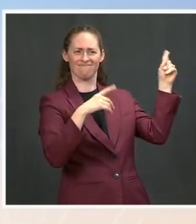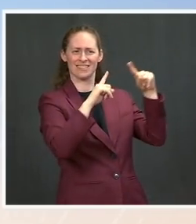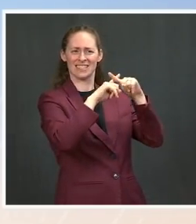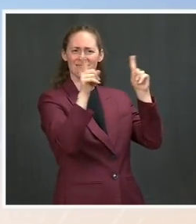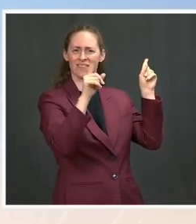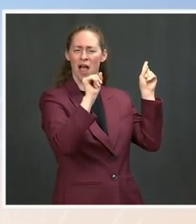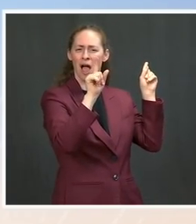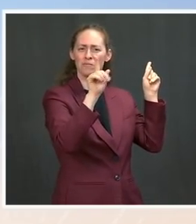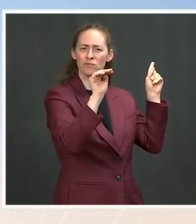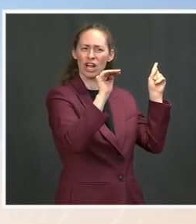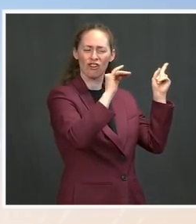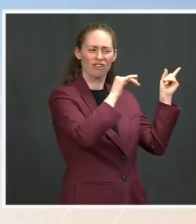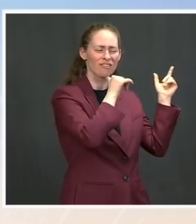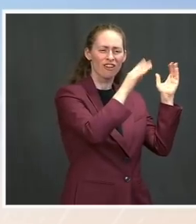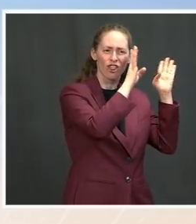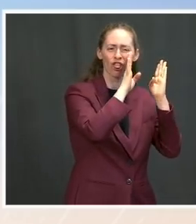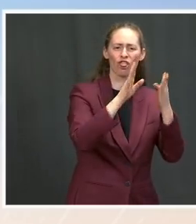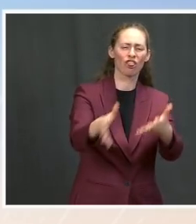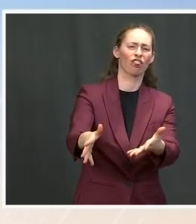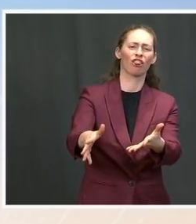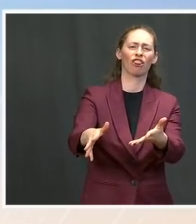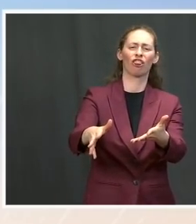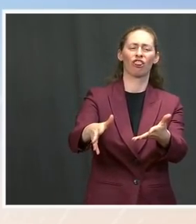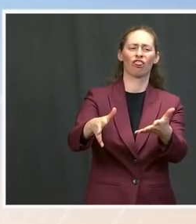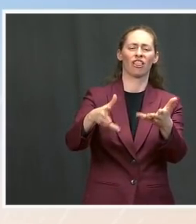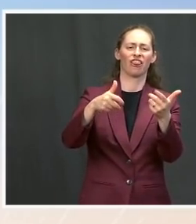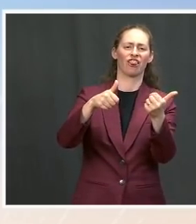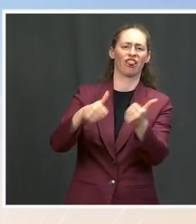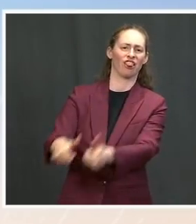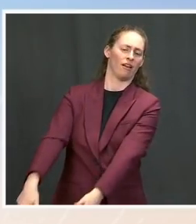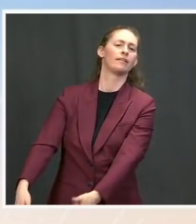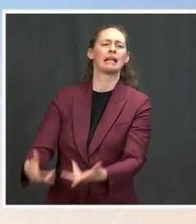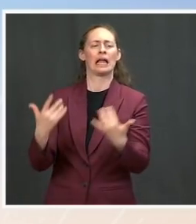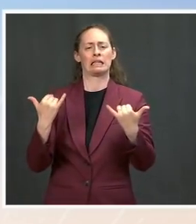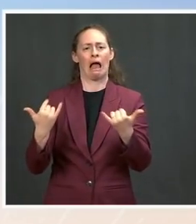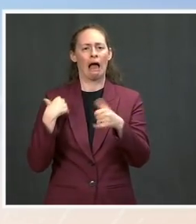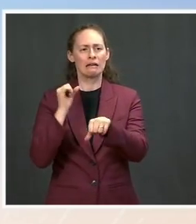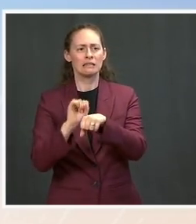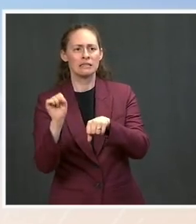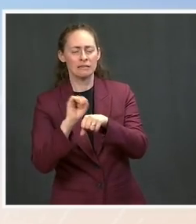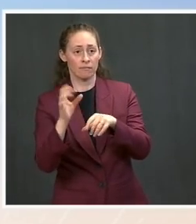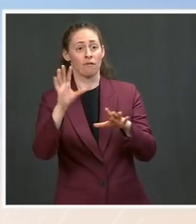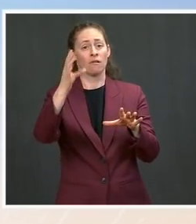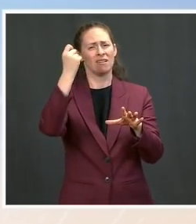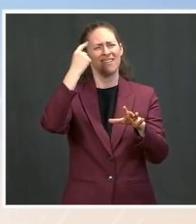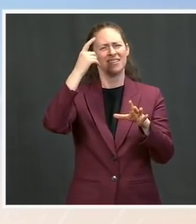or U.S. government, you know, effort. There are so many organizations who play incredible roles